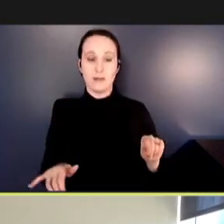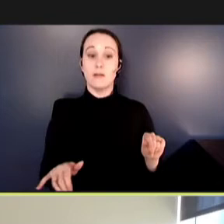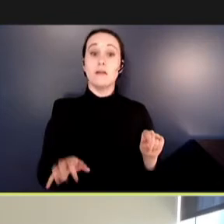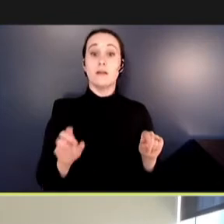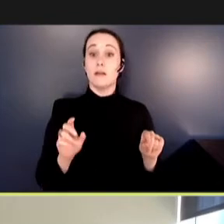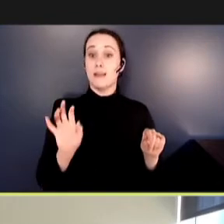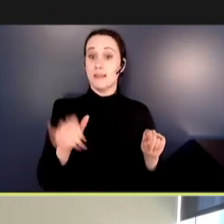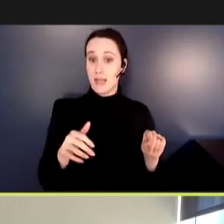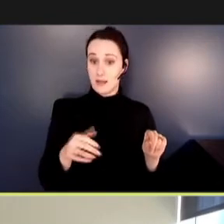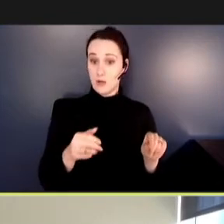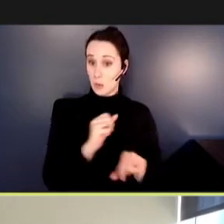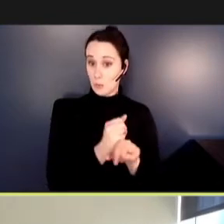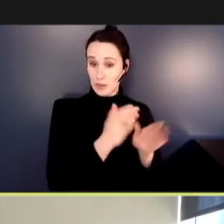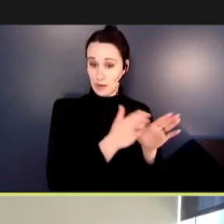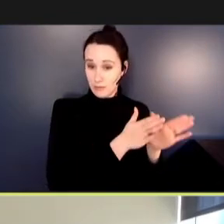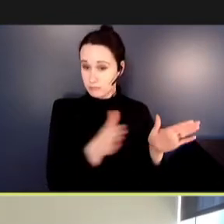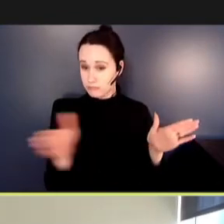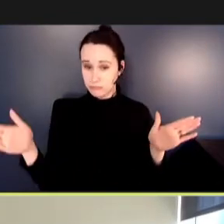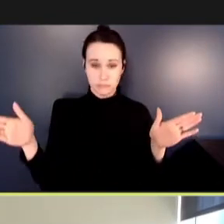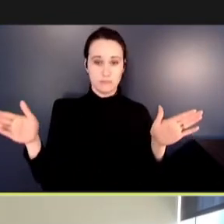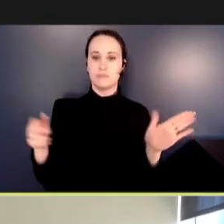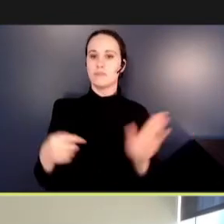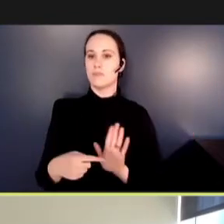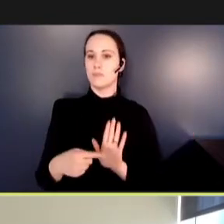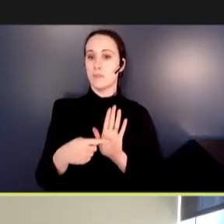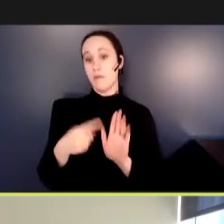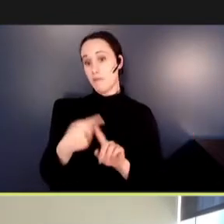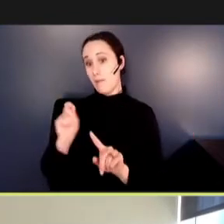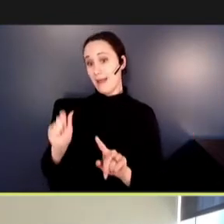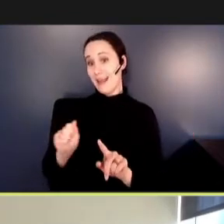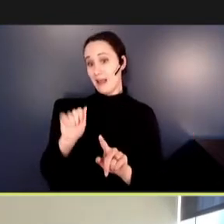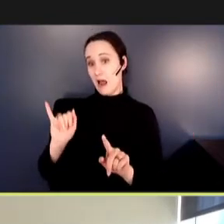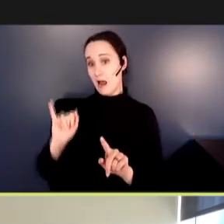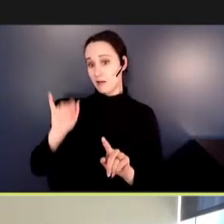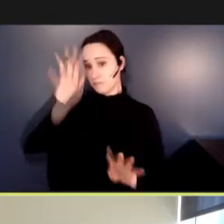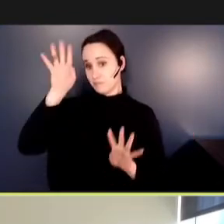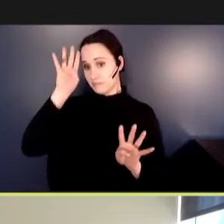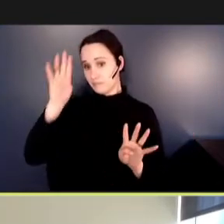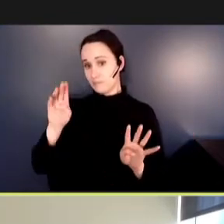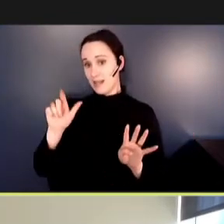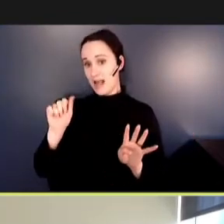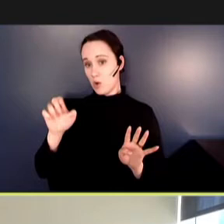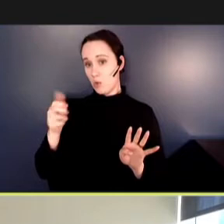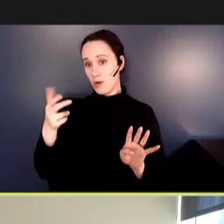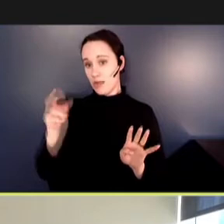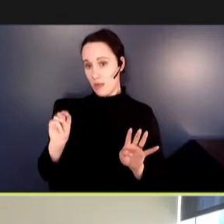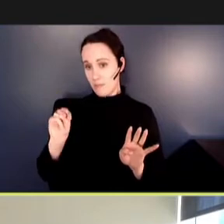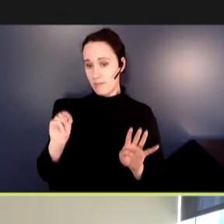theoretical design generated by AI algorithms to tangible experiments in mammalian synthetic